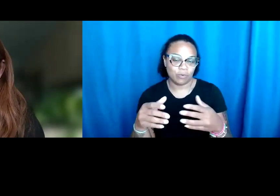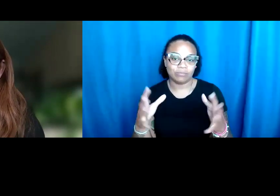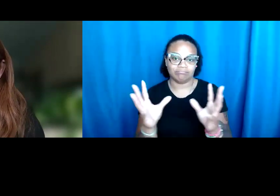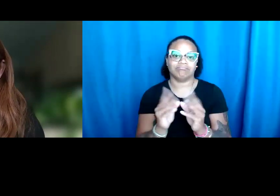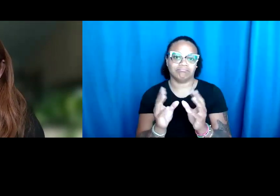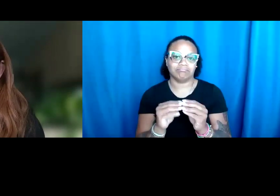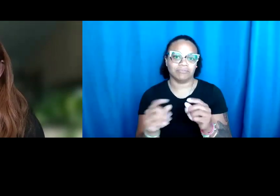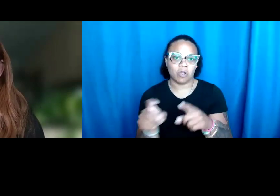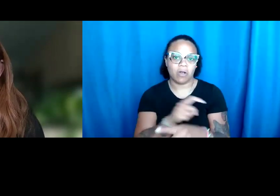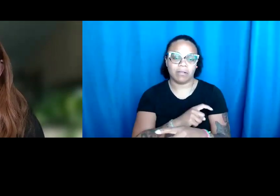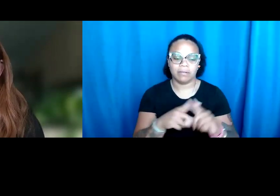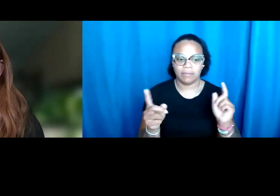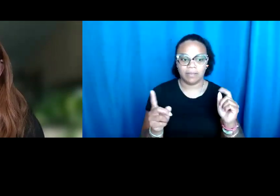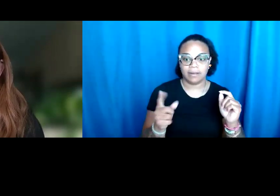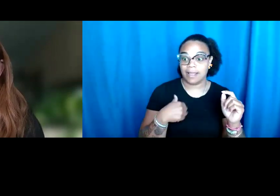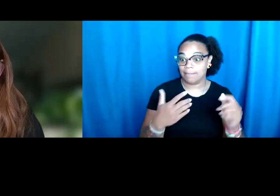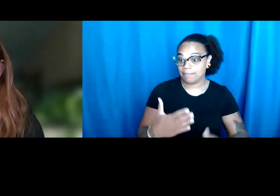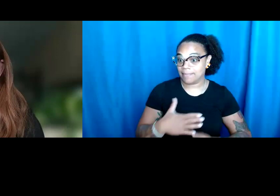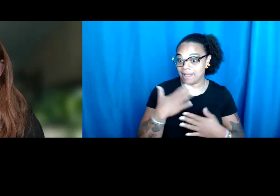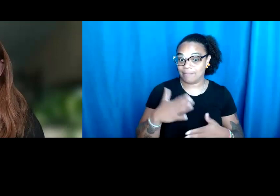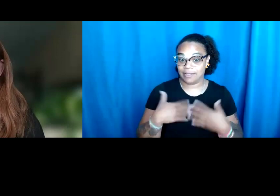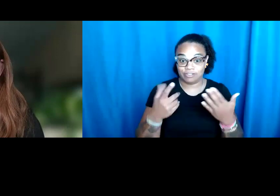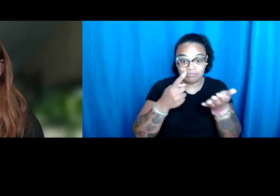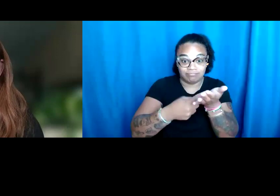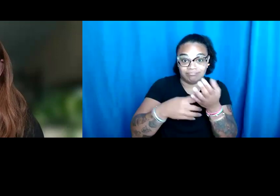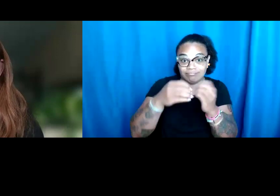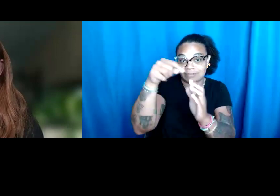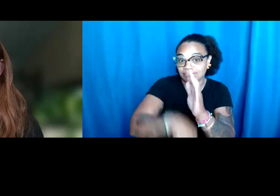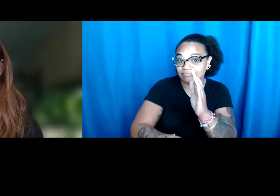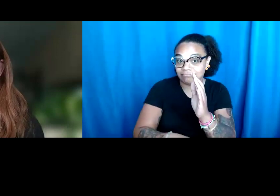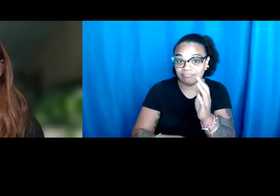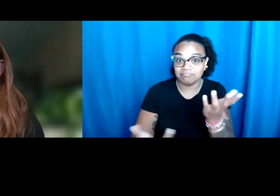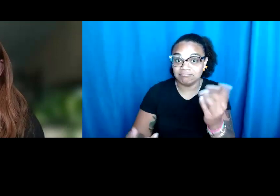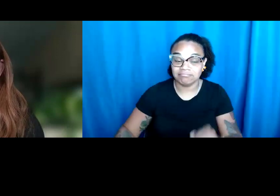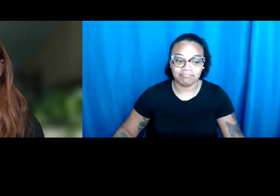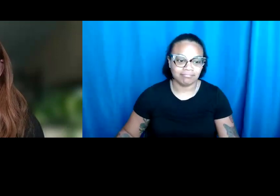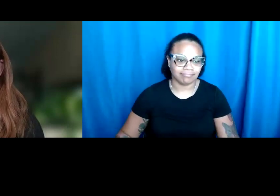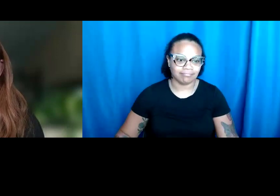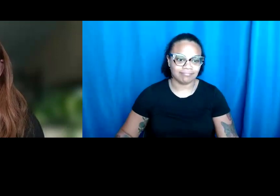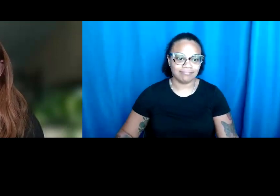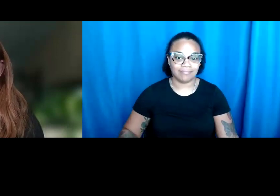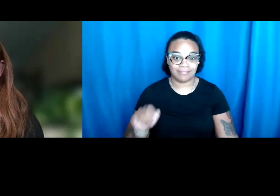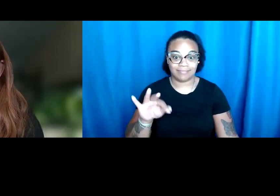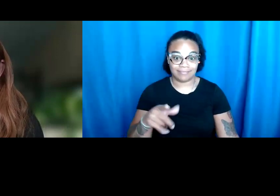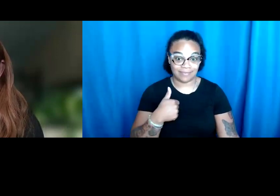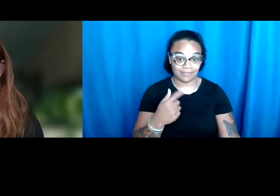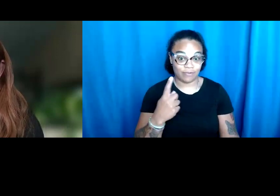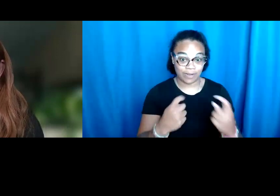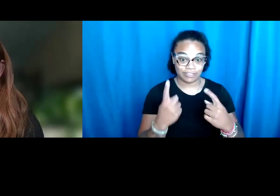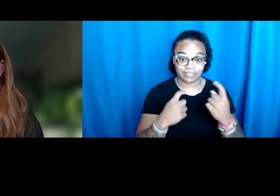But otherwise I'm happy to dig in a little bit more, if folks have questions about what